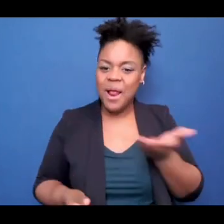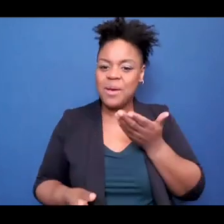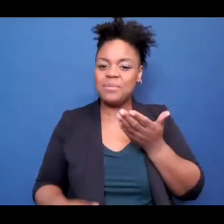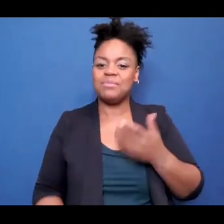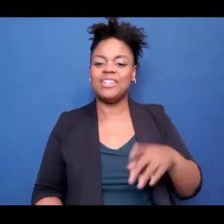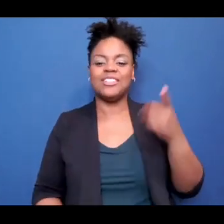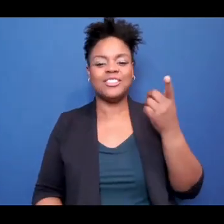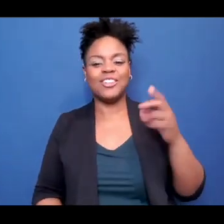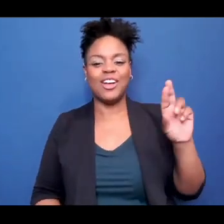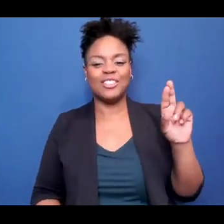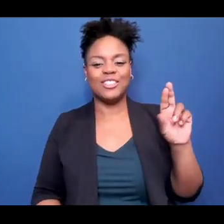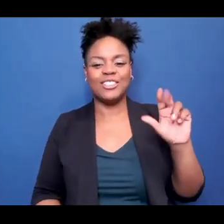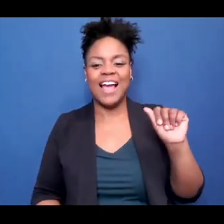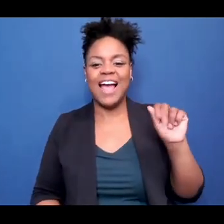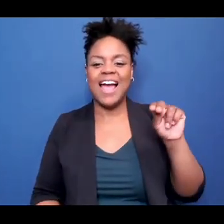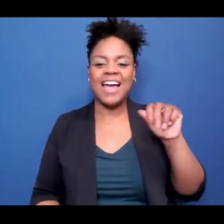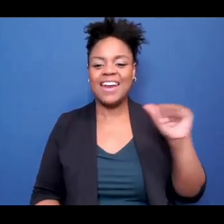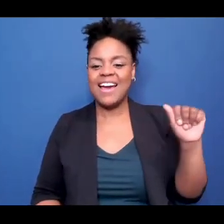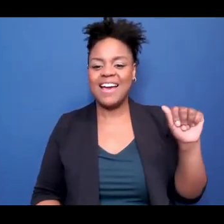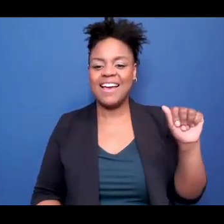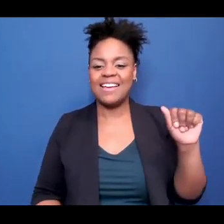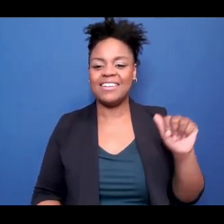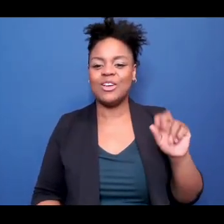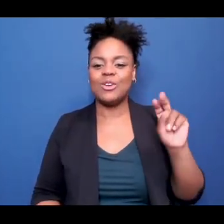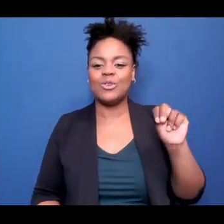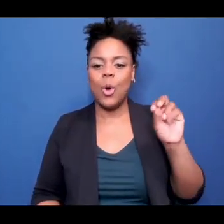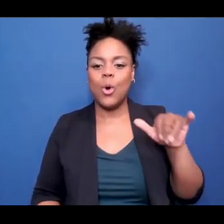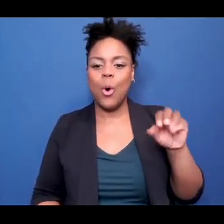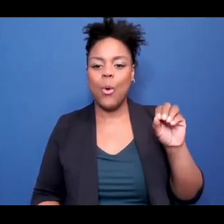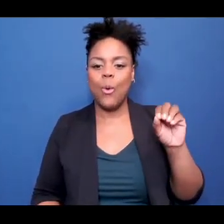TODAY'S DISTINGUISHED SPEAKER, DR. NAA OYO QUAIT OF RUTGERS